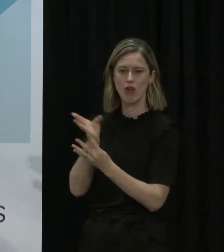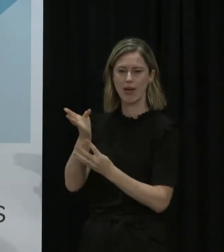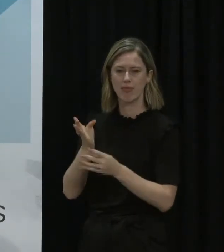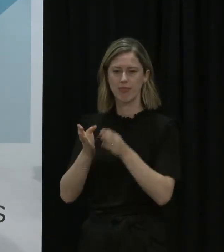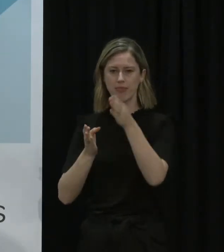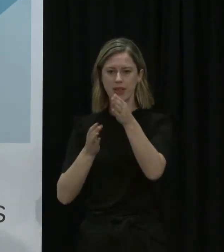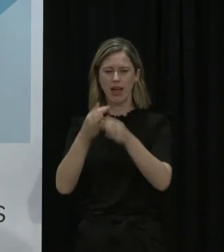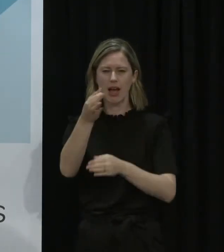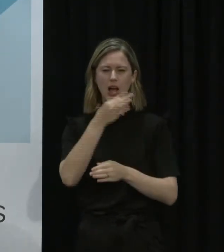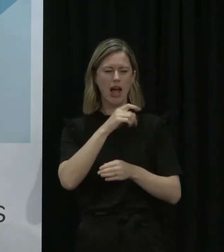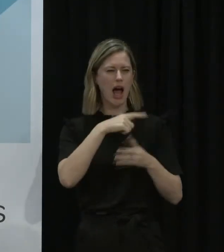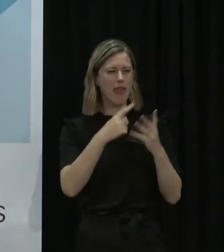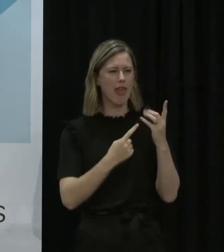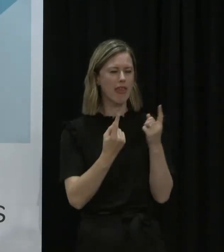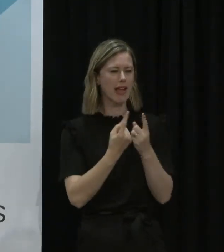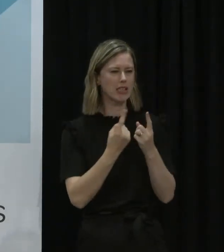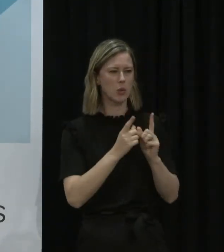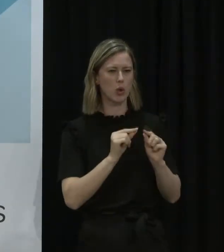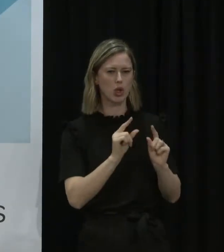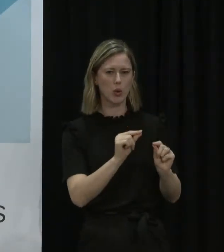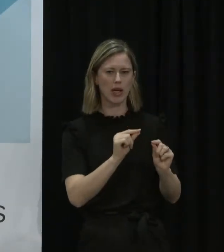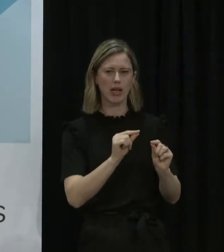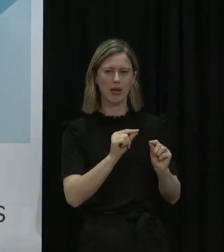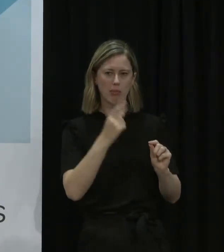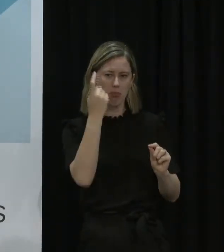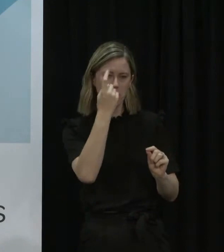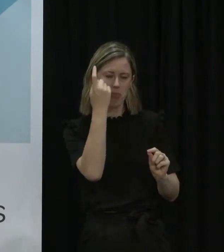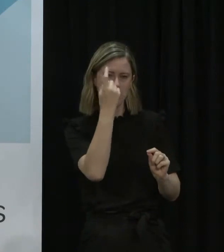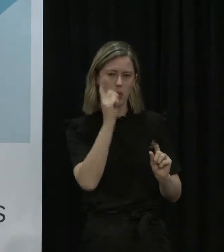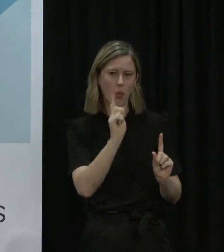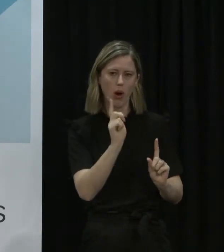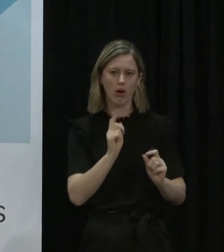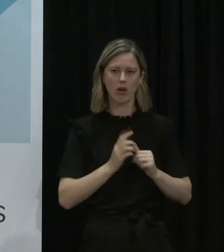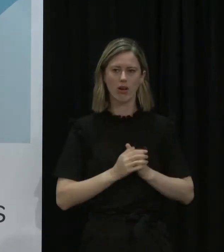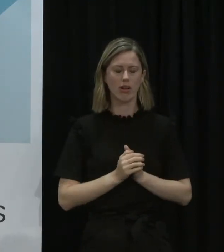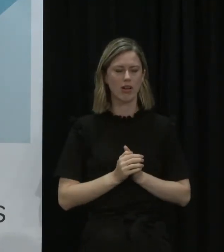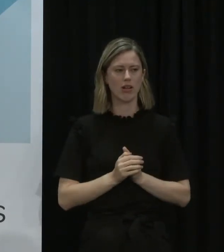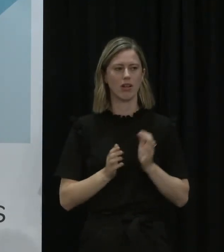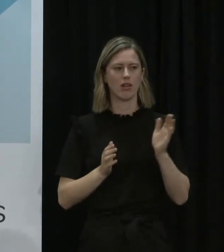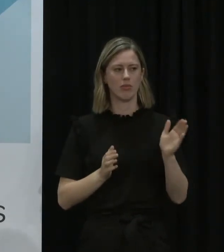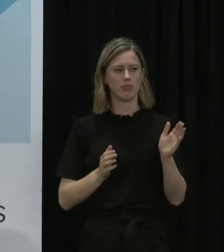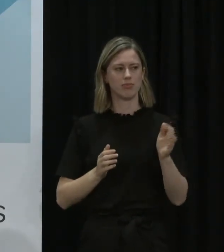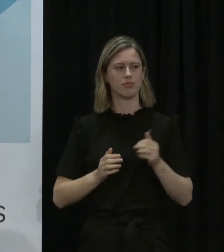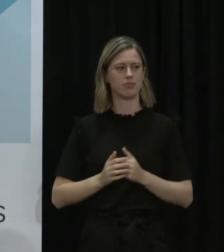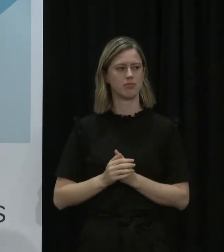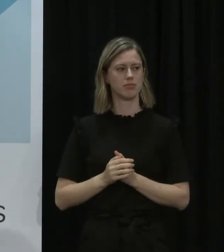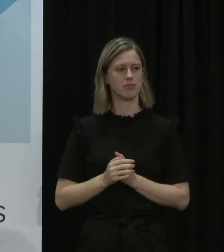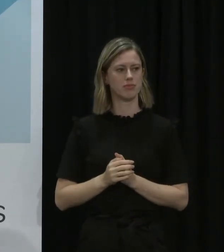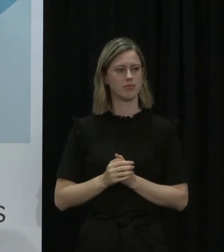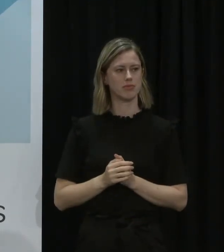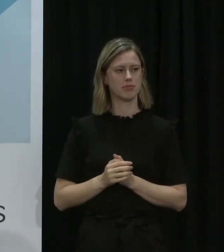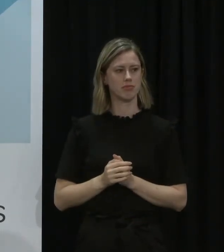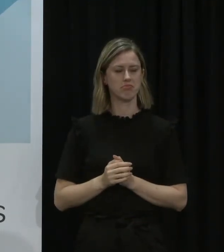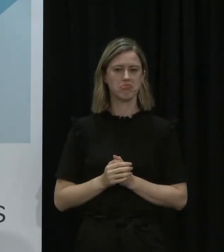and also rapidly we should know within a week or two from lab studies the exiveness on this strain.